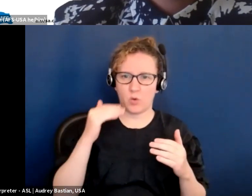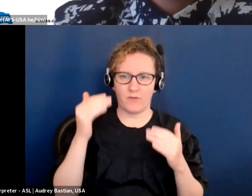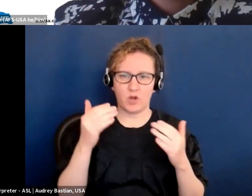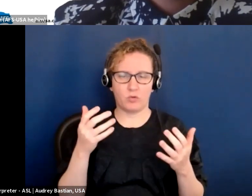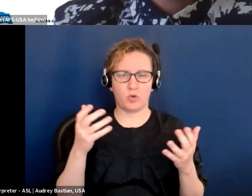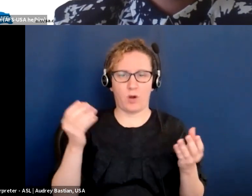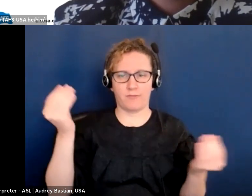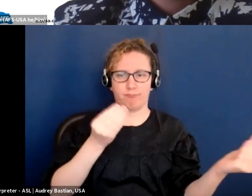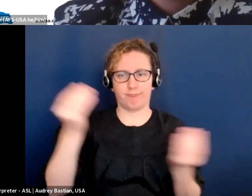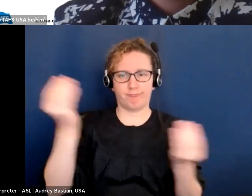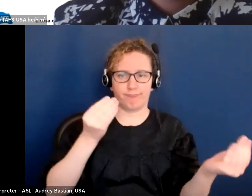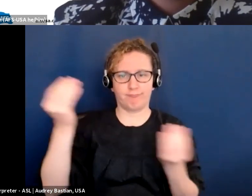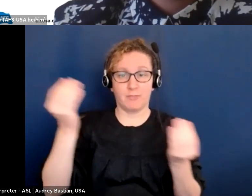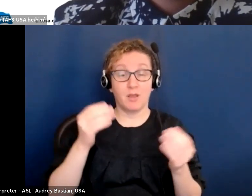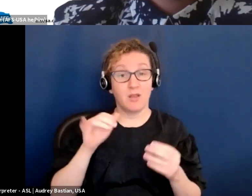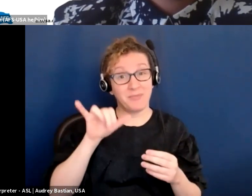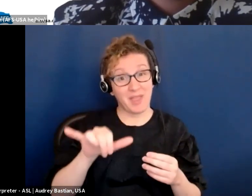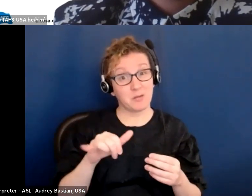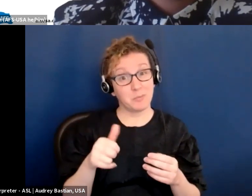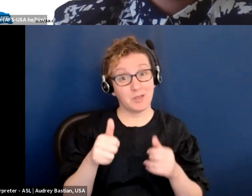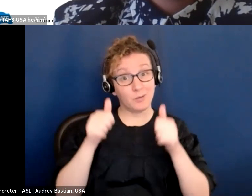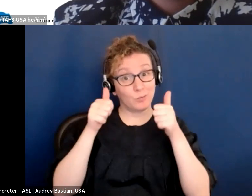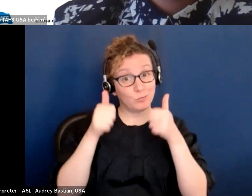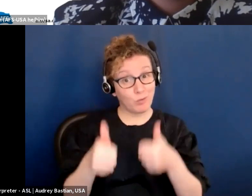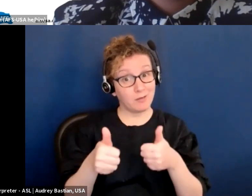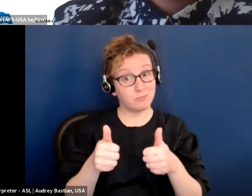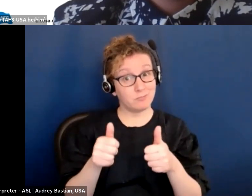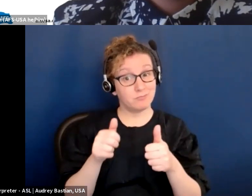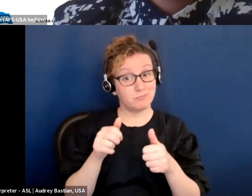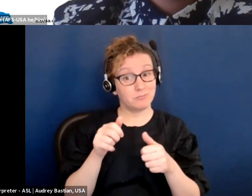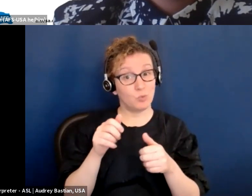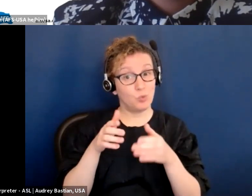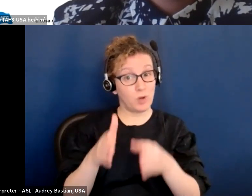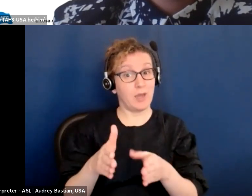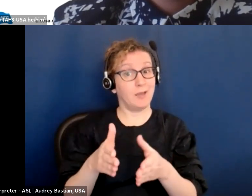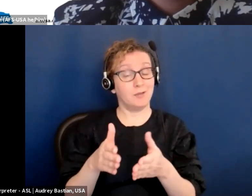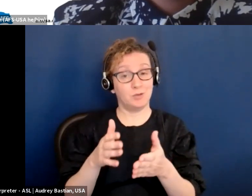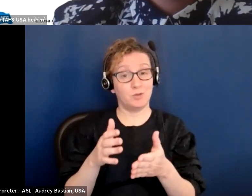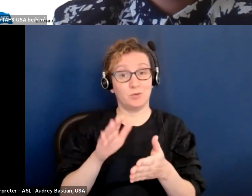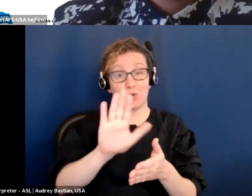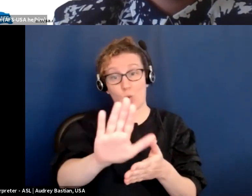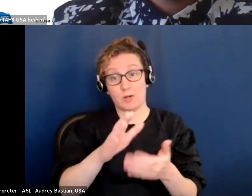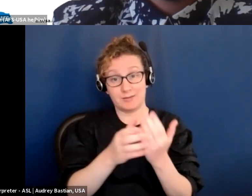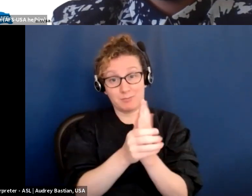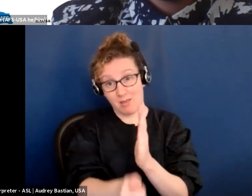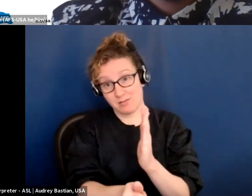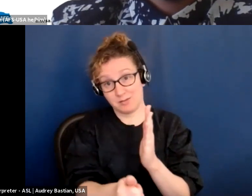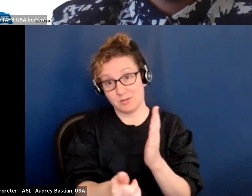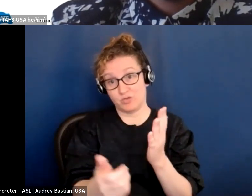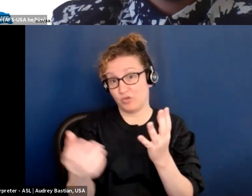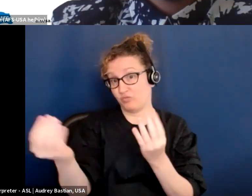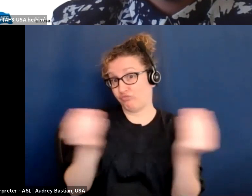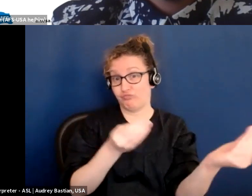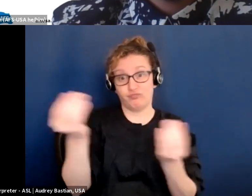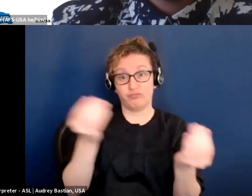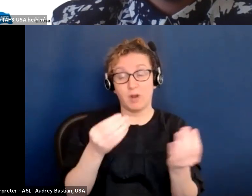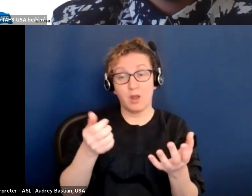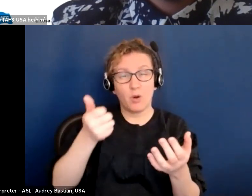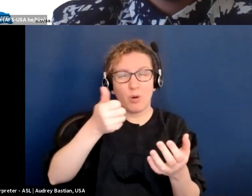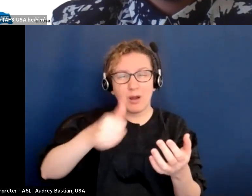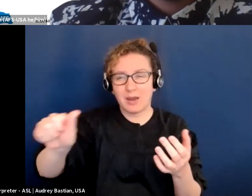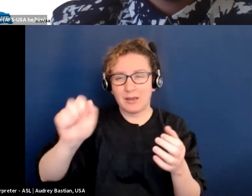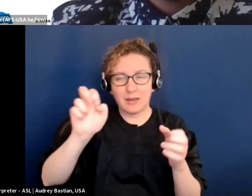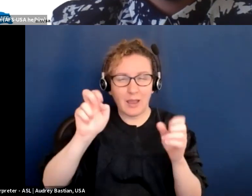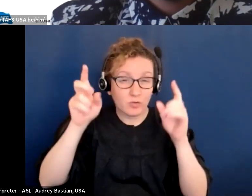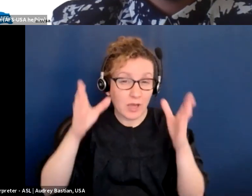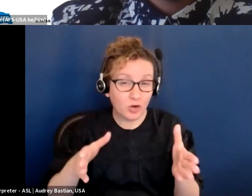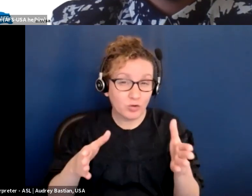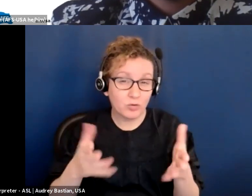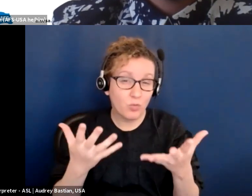That could be an application of your skills or just for any educator who wants an opportunity